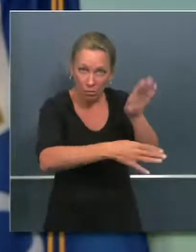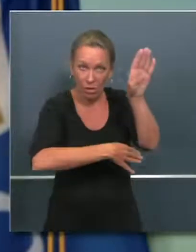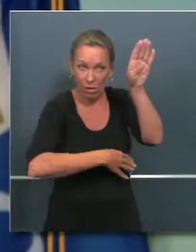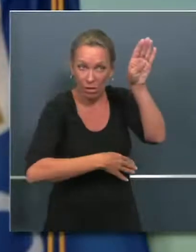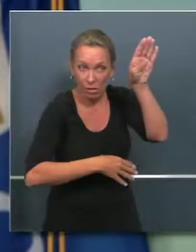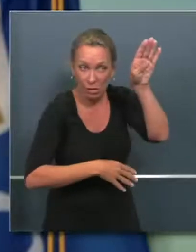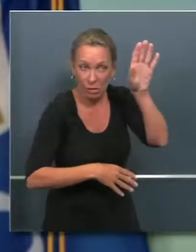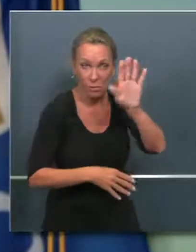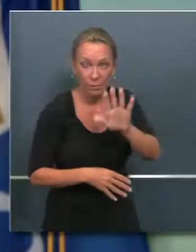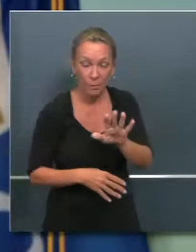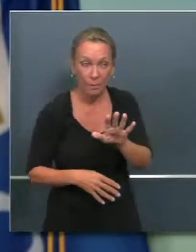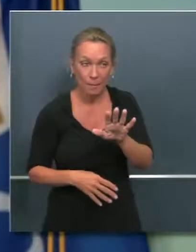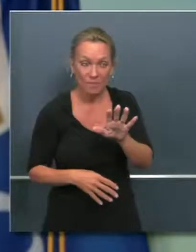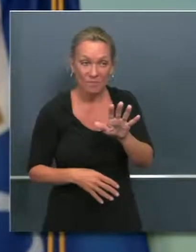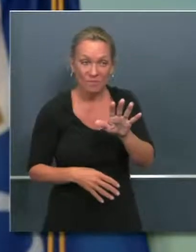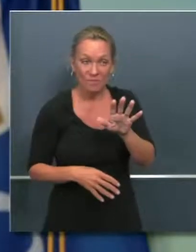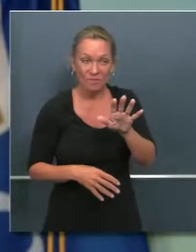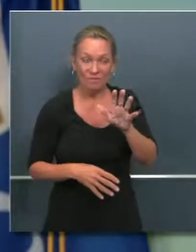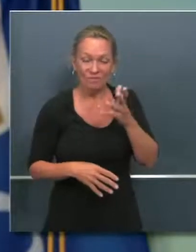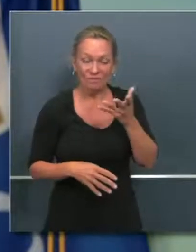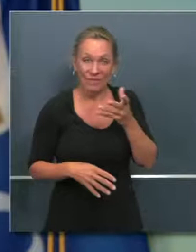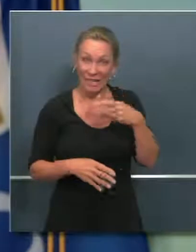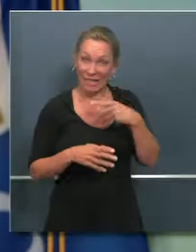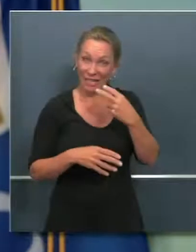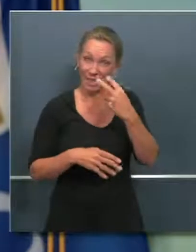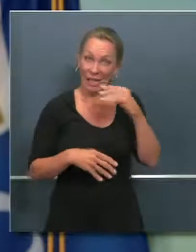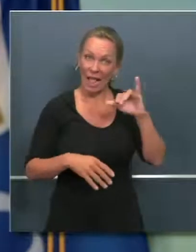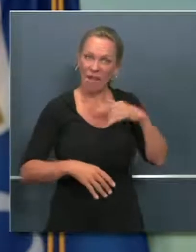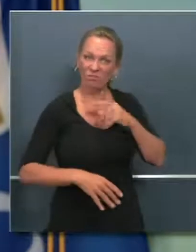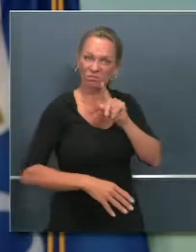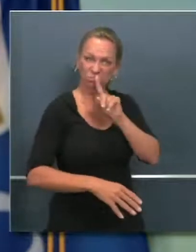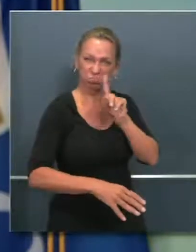relates to bars what we did is we reached out to state health officials all up and down the state